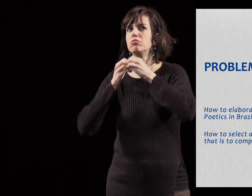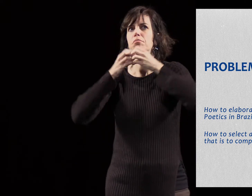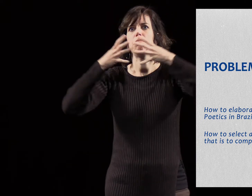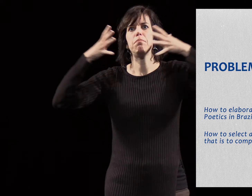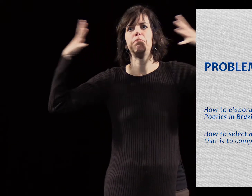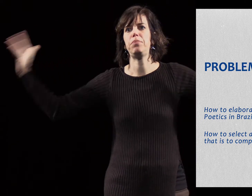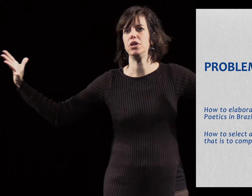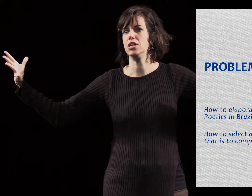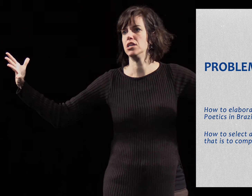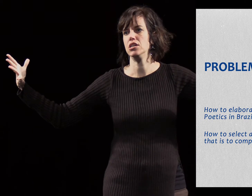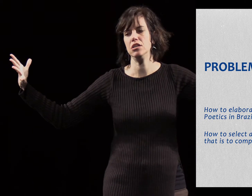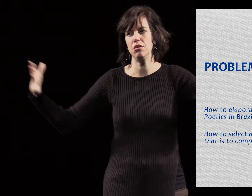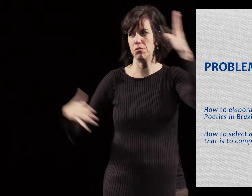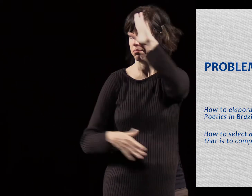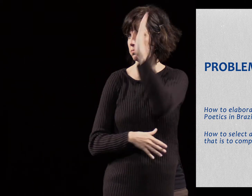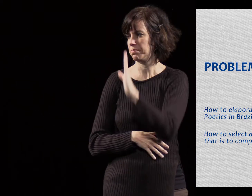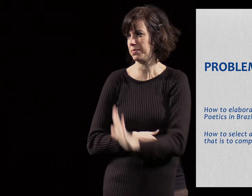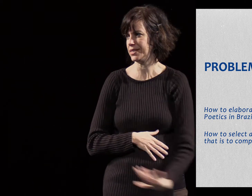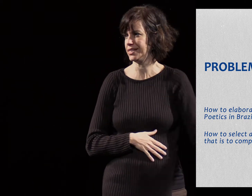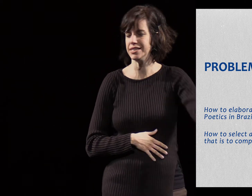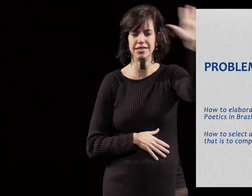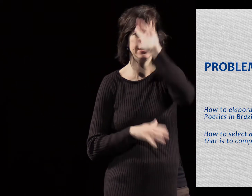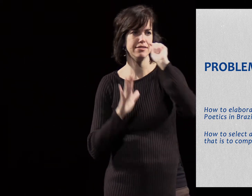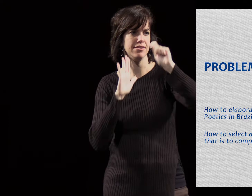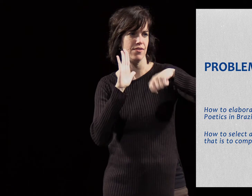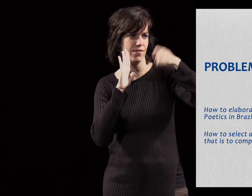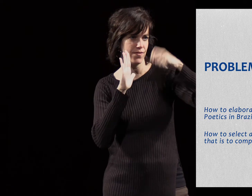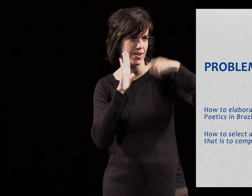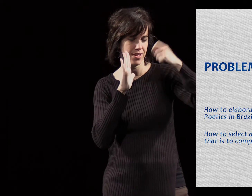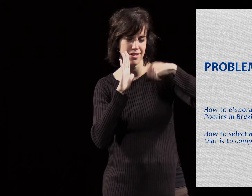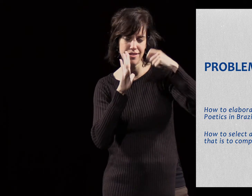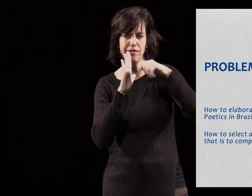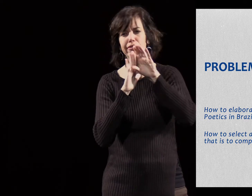of collecting various resources from Brazil,